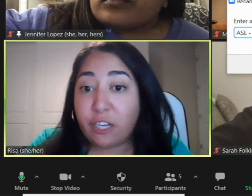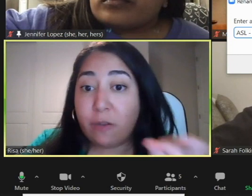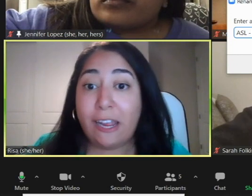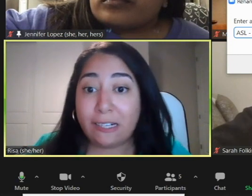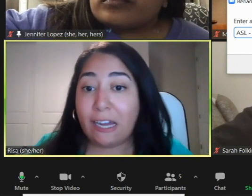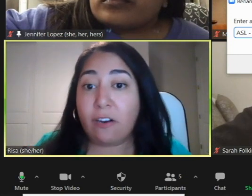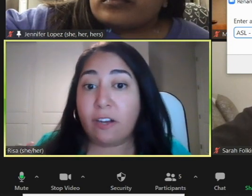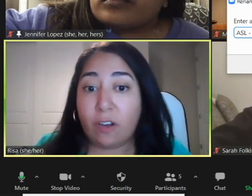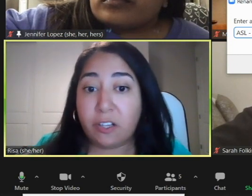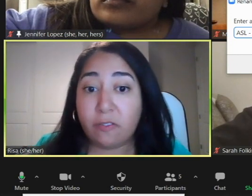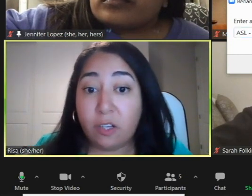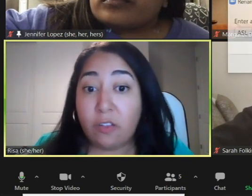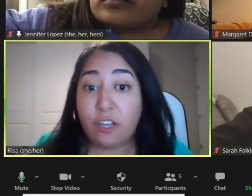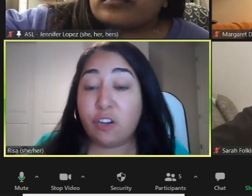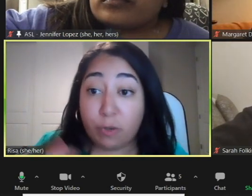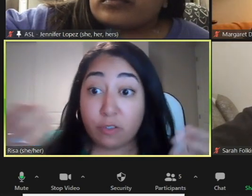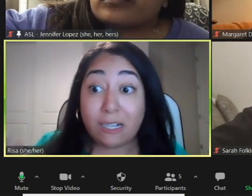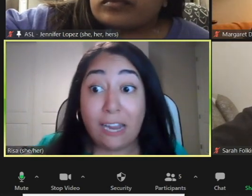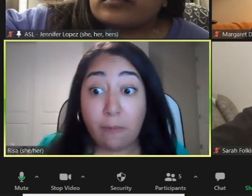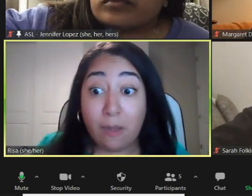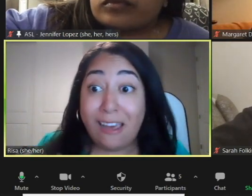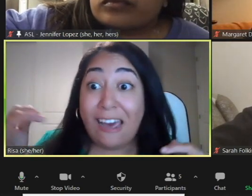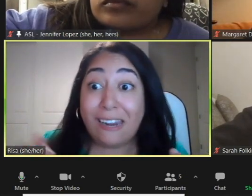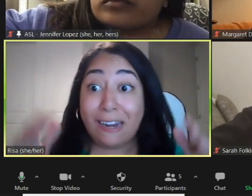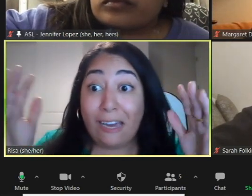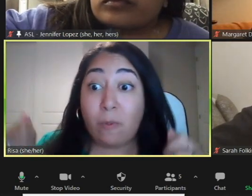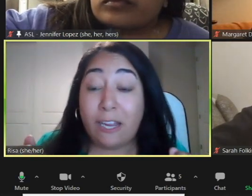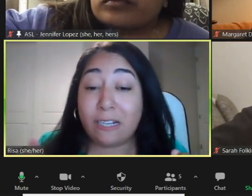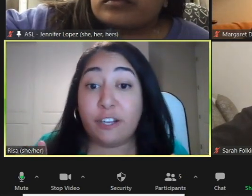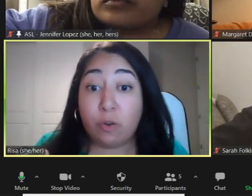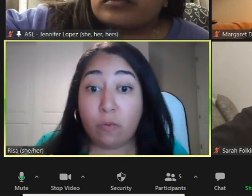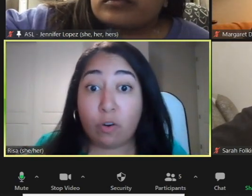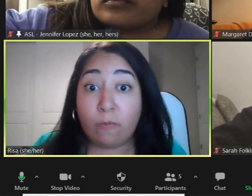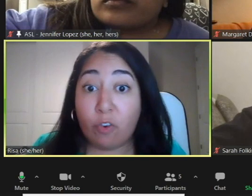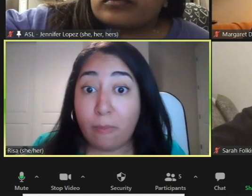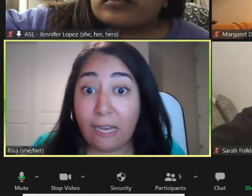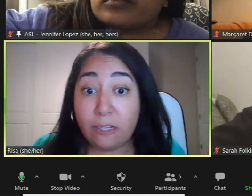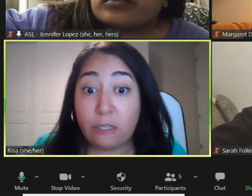I do, 'ASL' in front of the interpreter's name and then that way it's a uniform format.